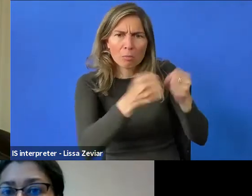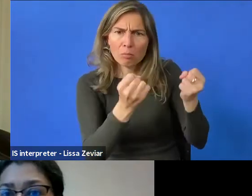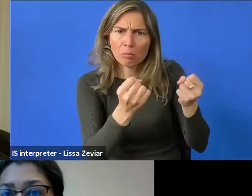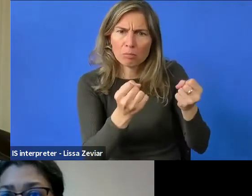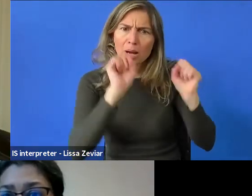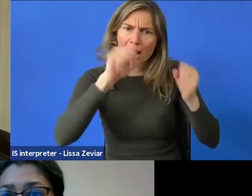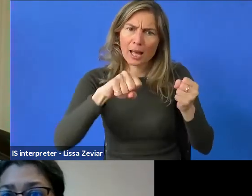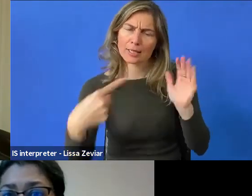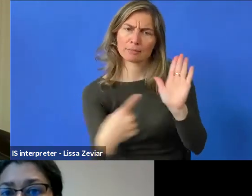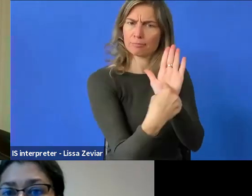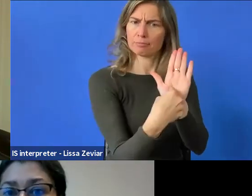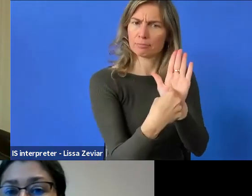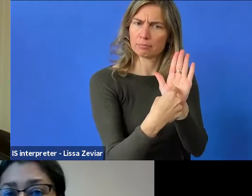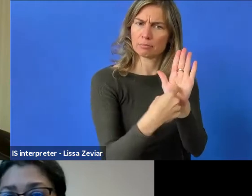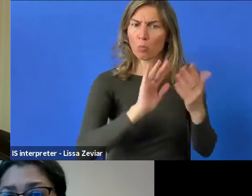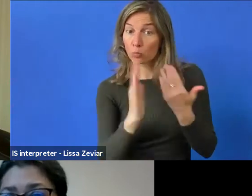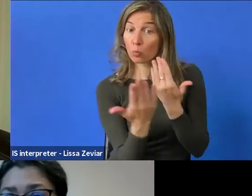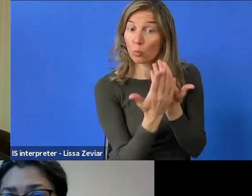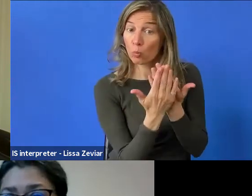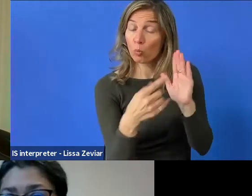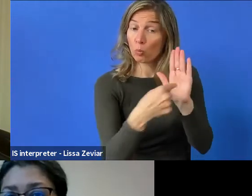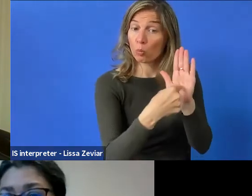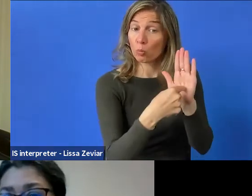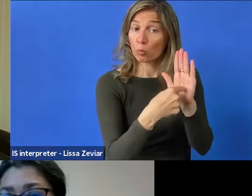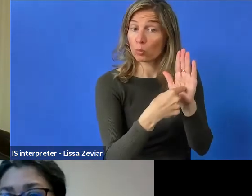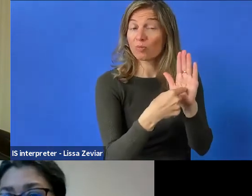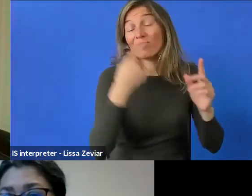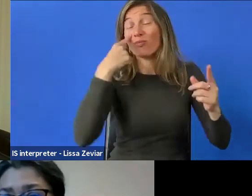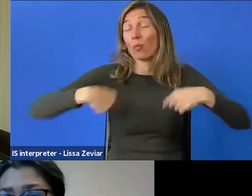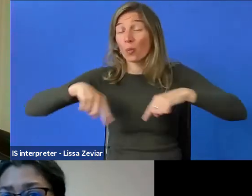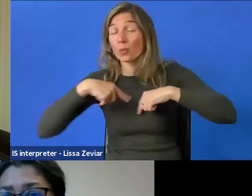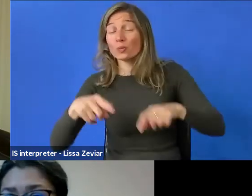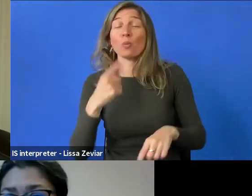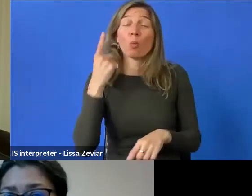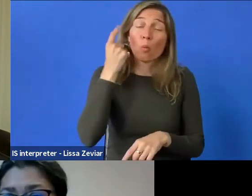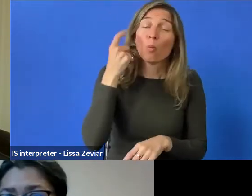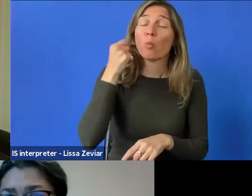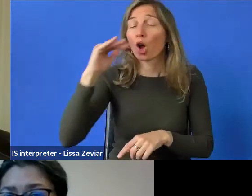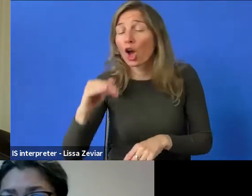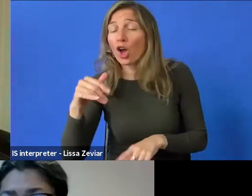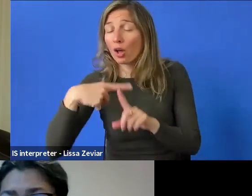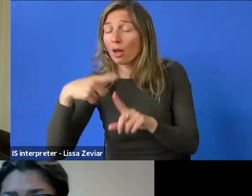women and girls with disabilities by these two additional procedures.